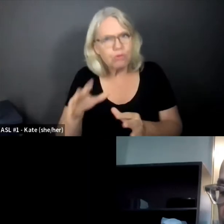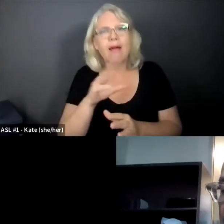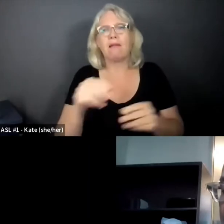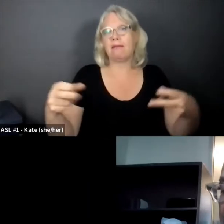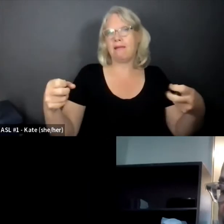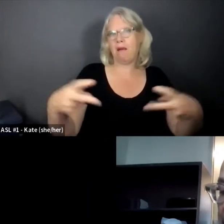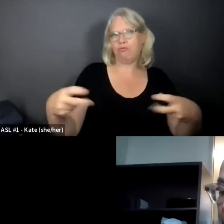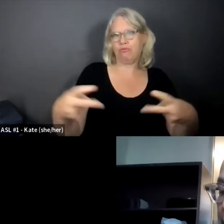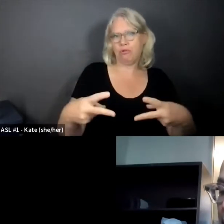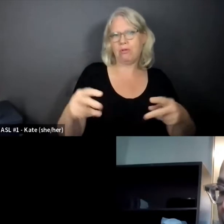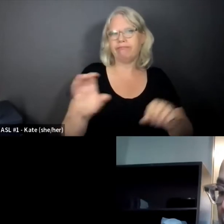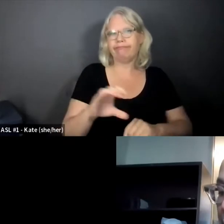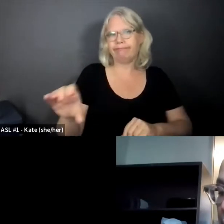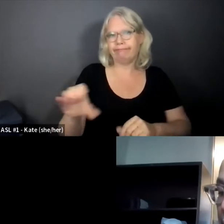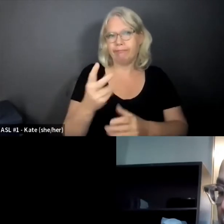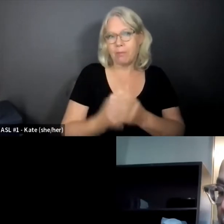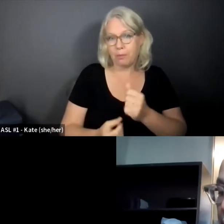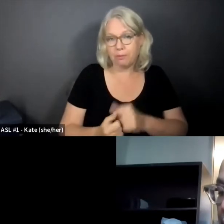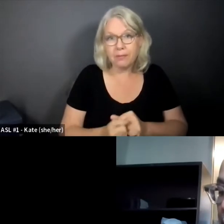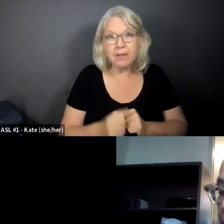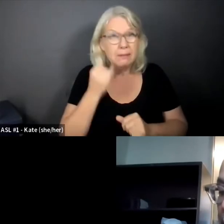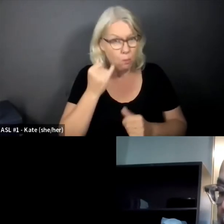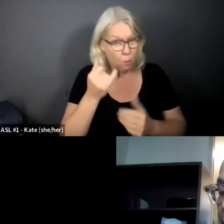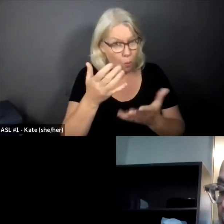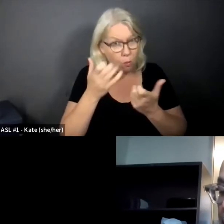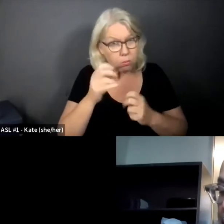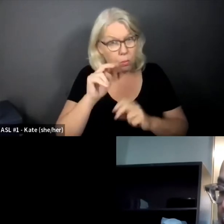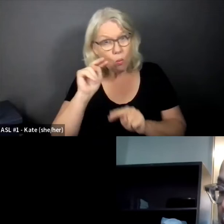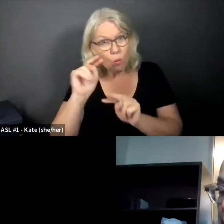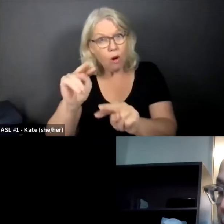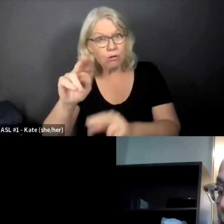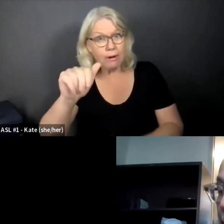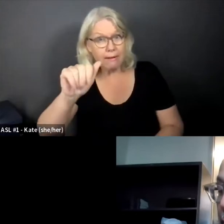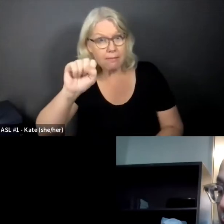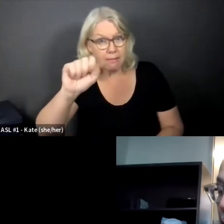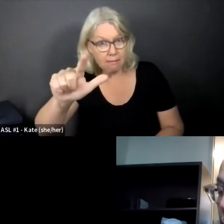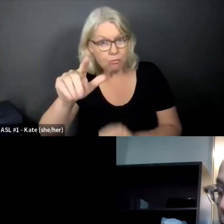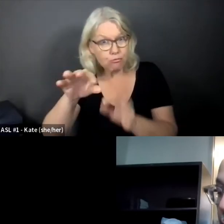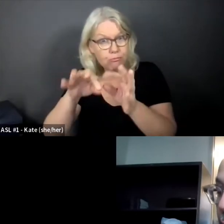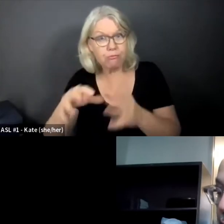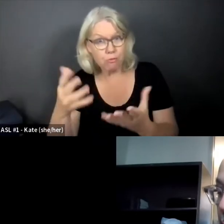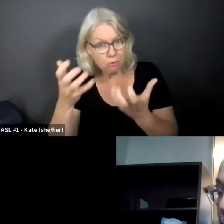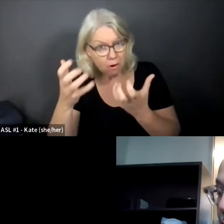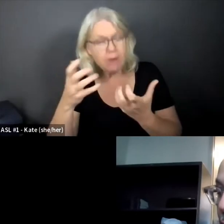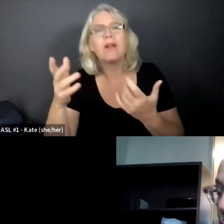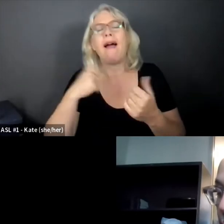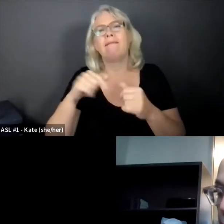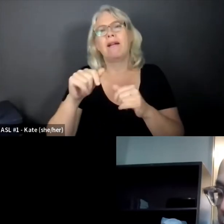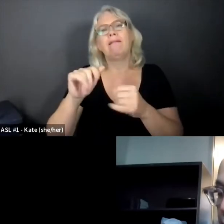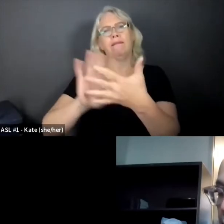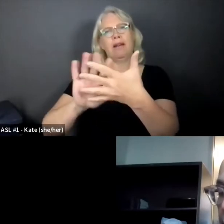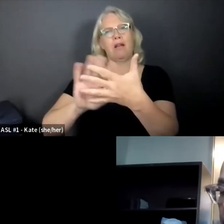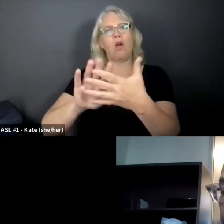ASL IS AVAILABLE IN SEPARATE VIDEO WINDOW IN A SEPARATE VIDEO WINDOW.